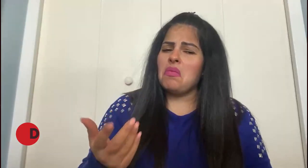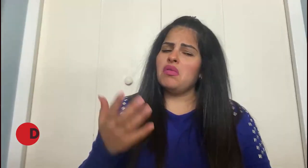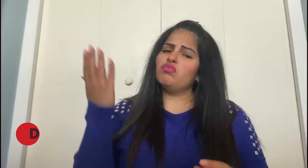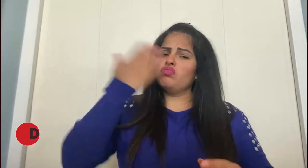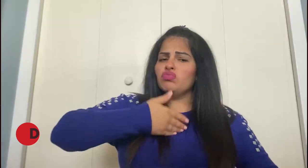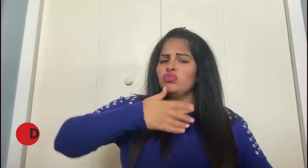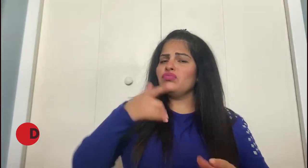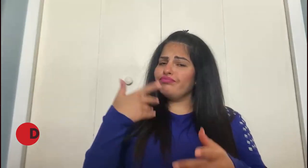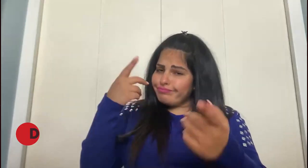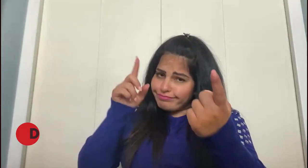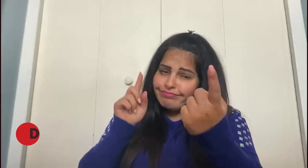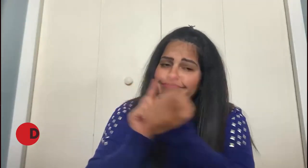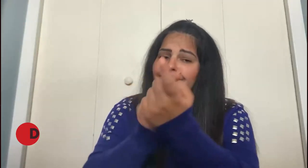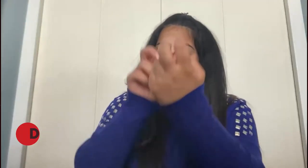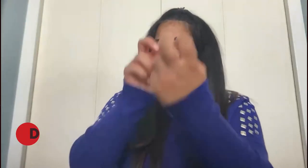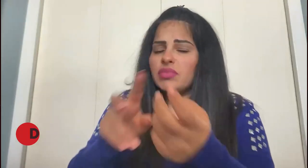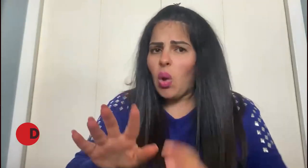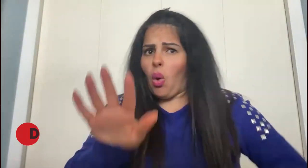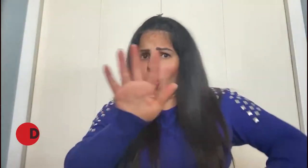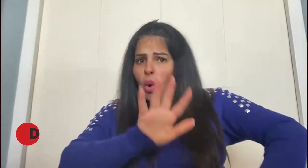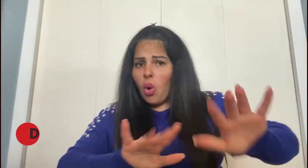I preferred to be unanimous.